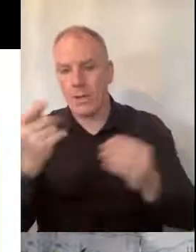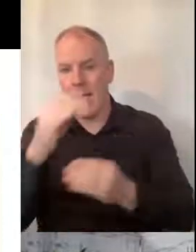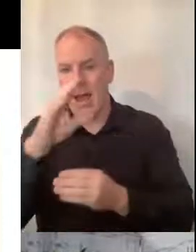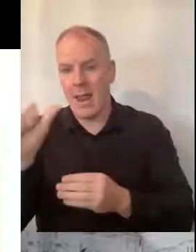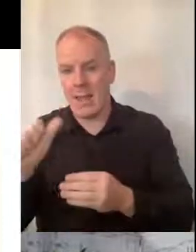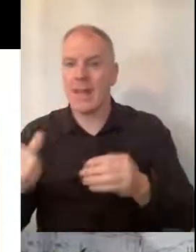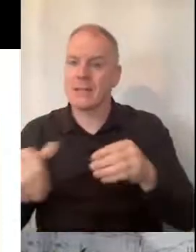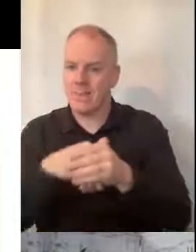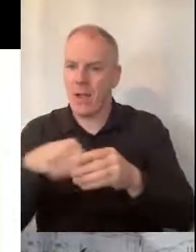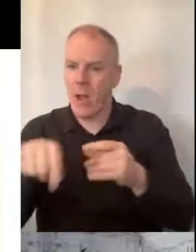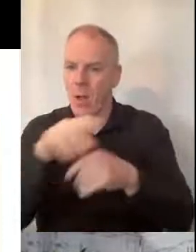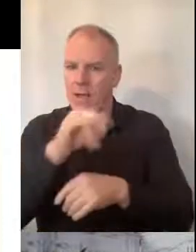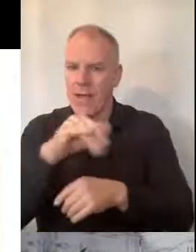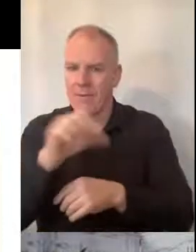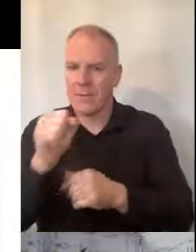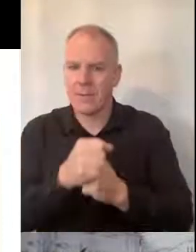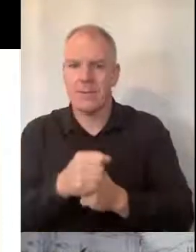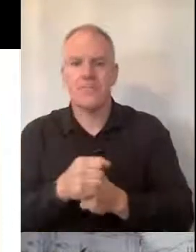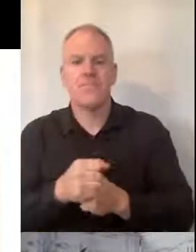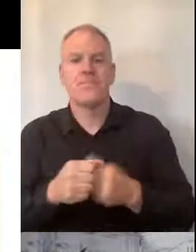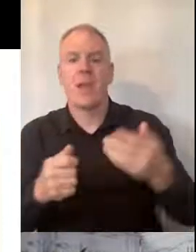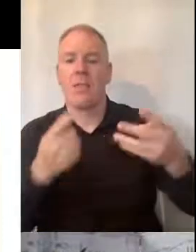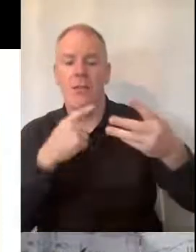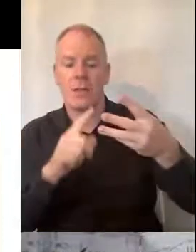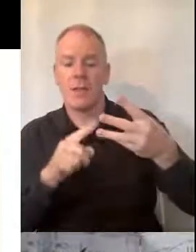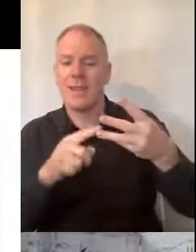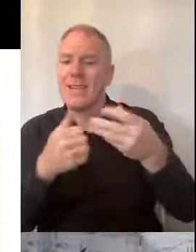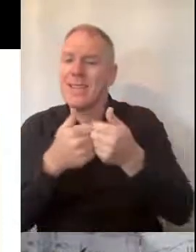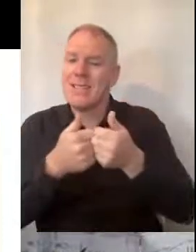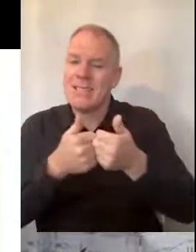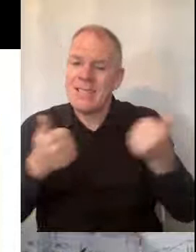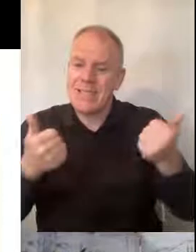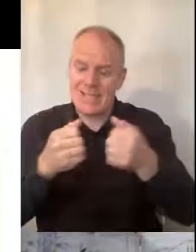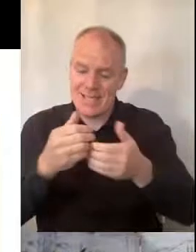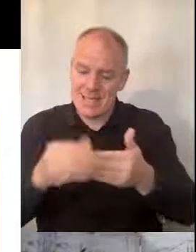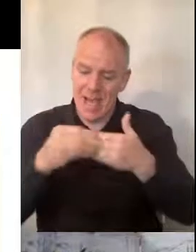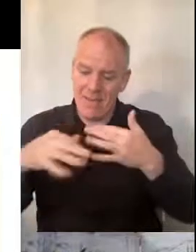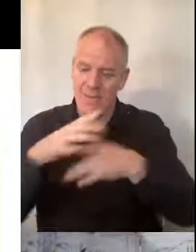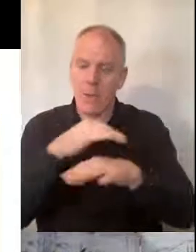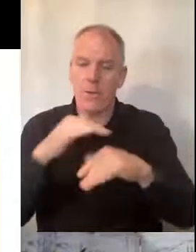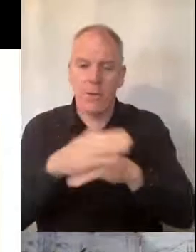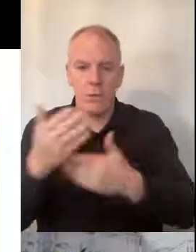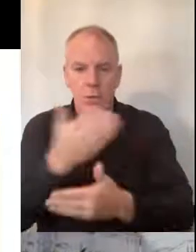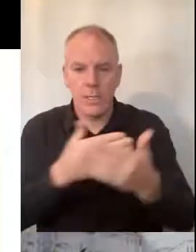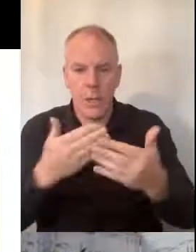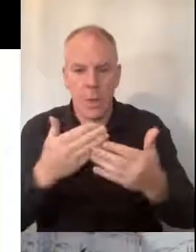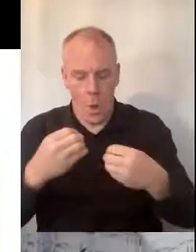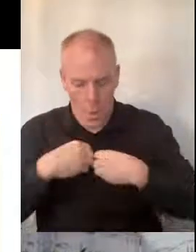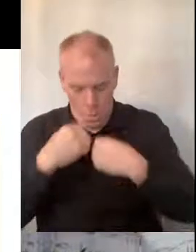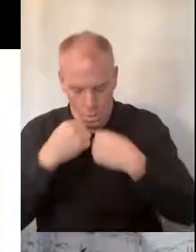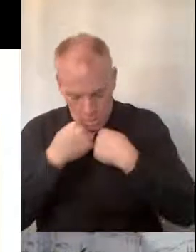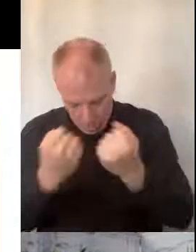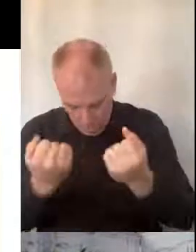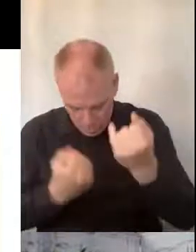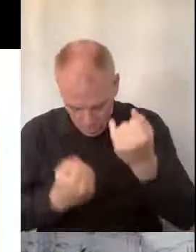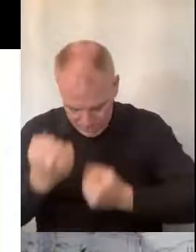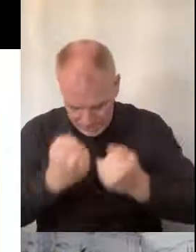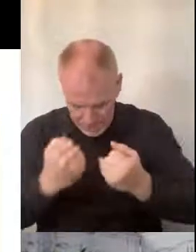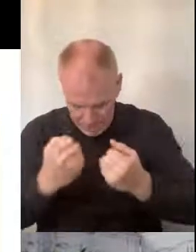Provides safe spaces for discussion so learners can critically reflect and self interrogate their own biases, prejudice, assumptions, and stereotypes,